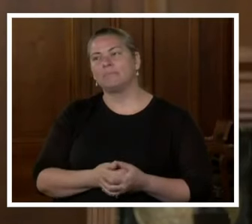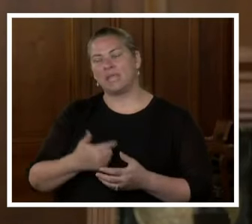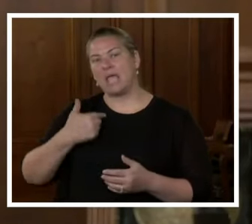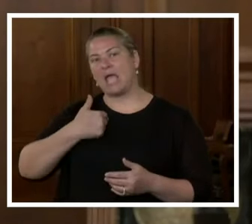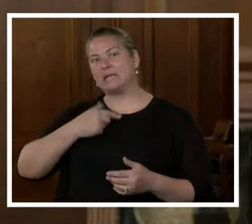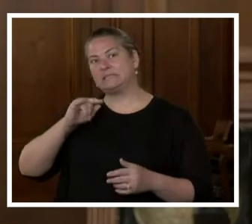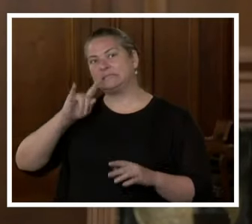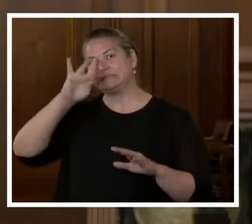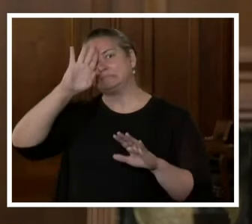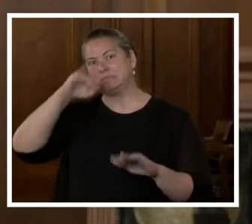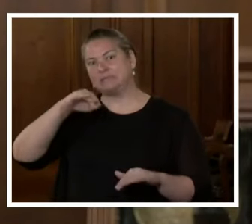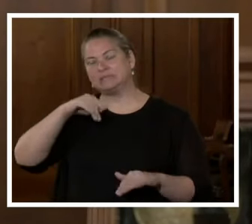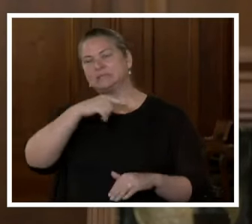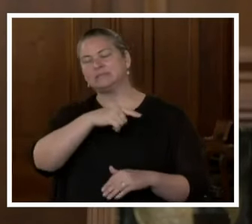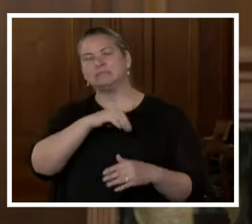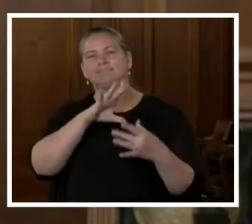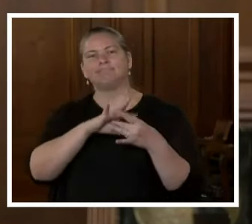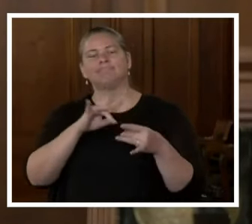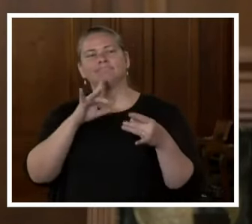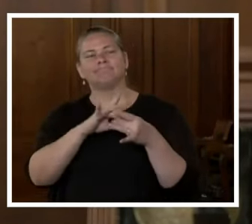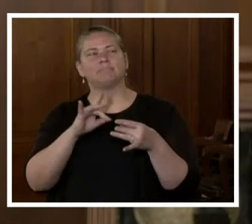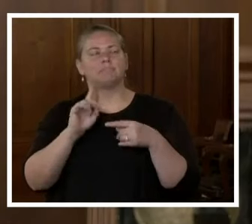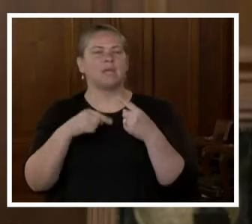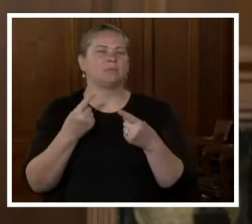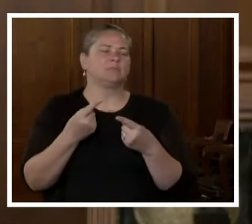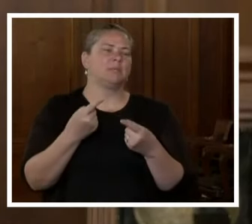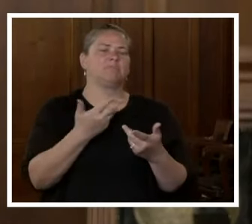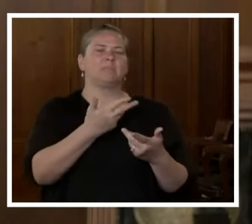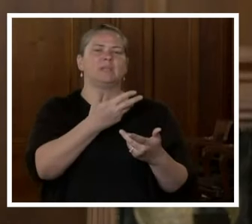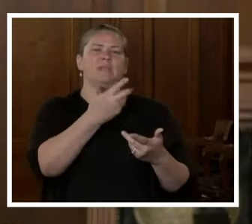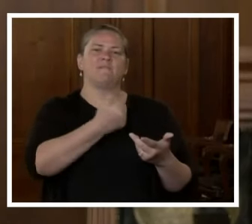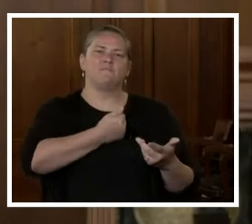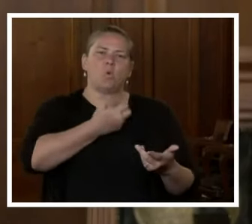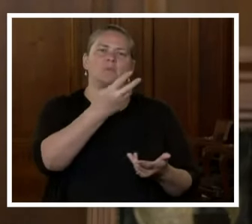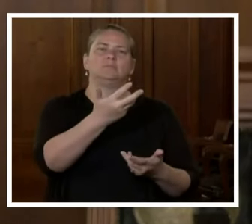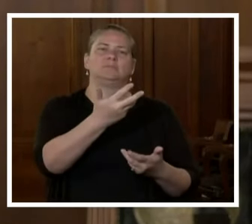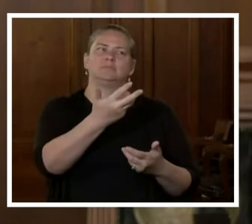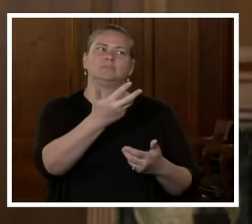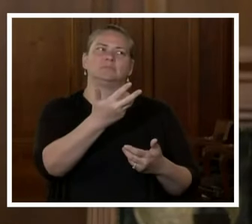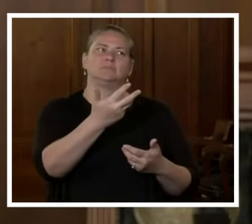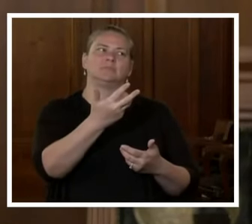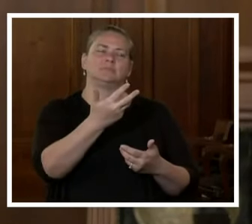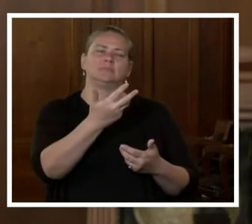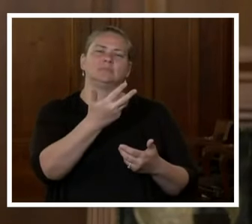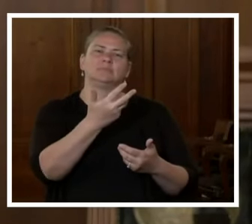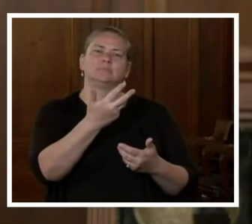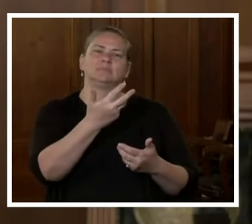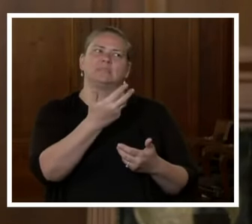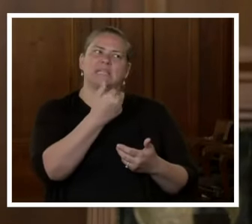THERE HAVE BEEN THESE GREEN THINGS LEFT ON JUST EVERYTHING